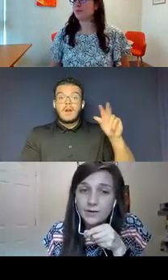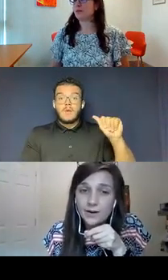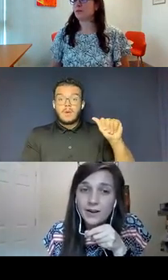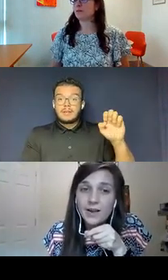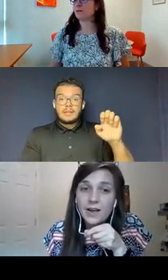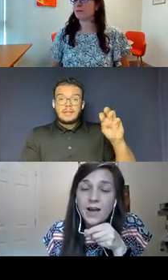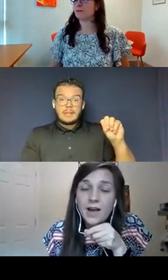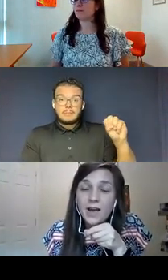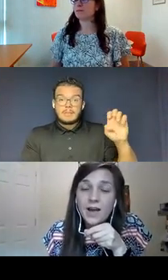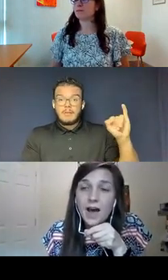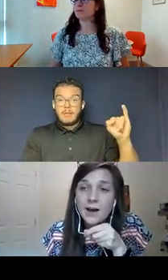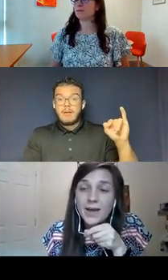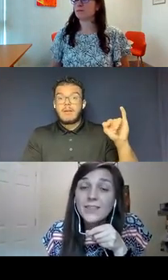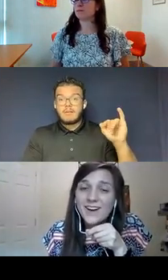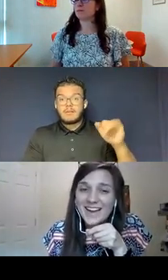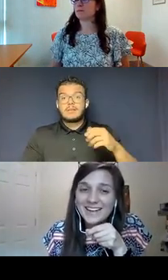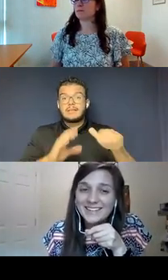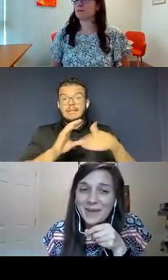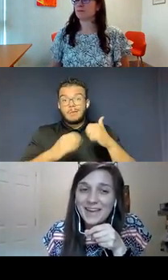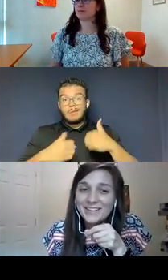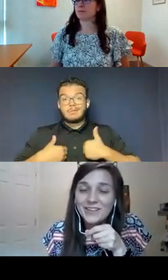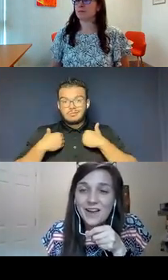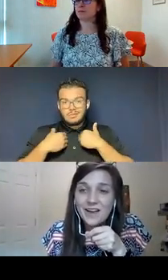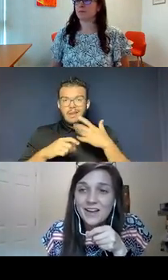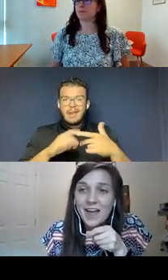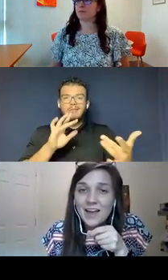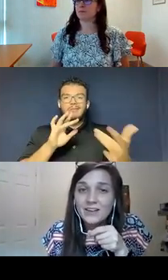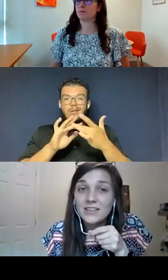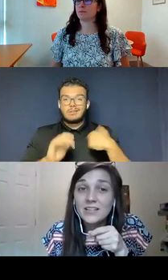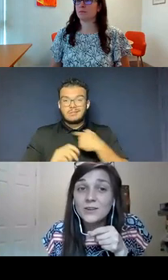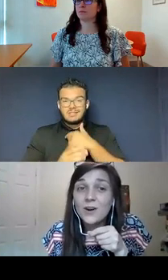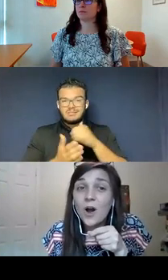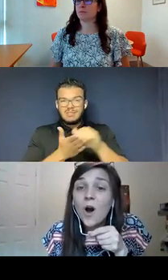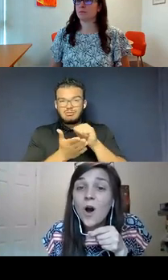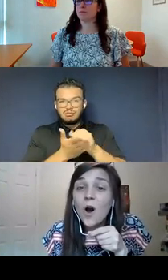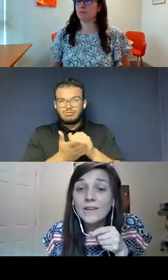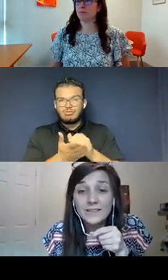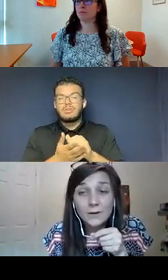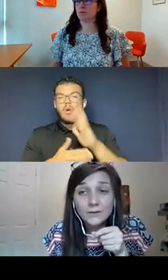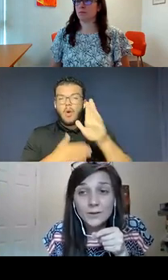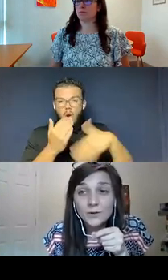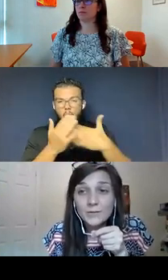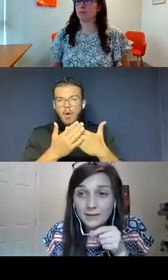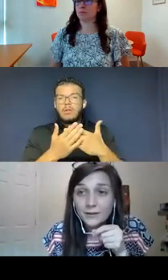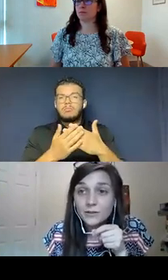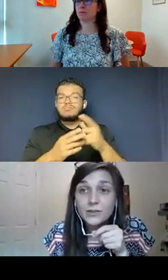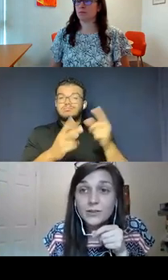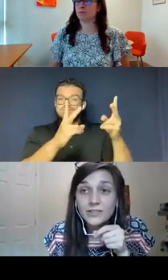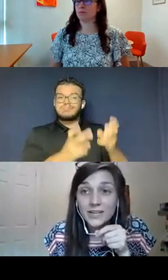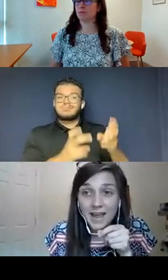number and the Contact Us page. And these are all in the downloadable materials for today.